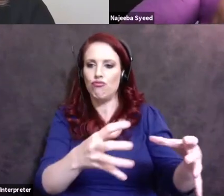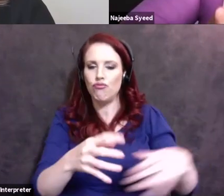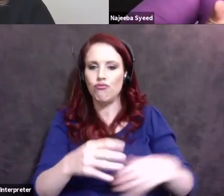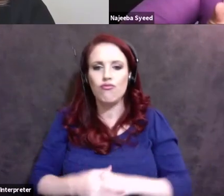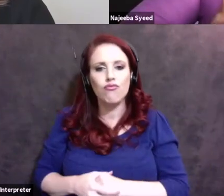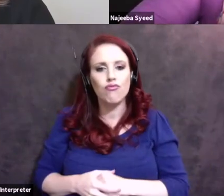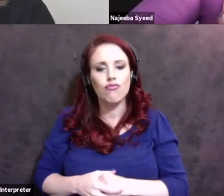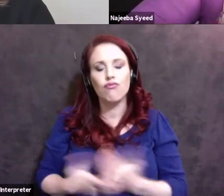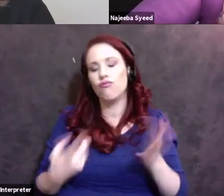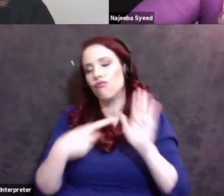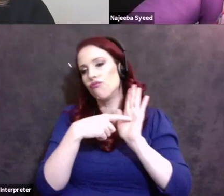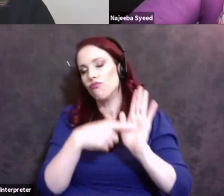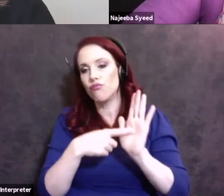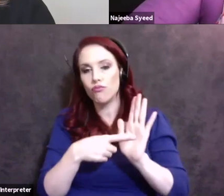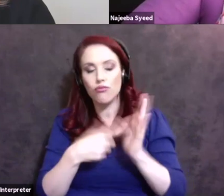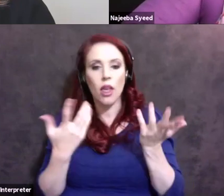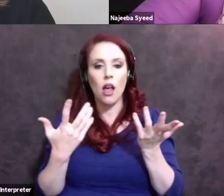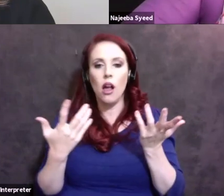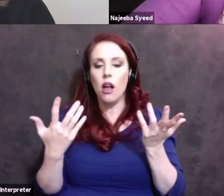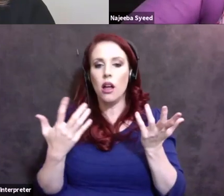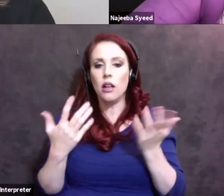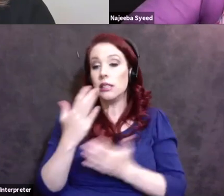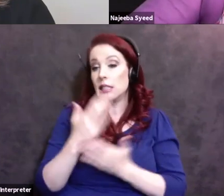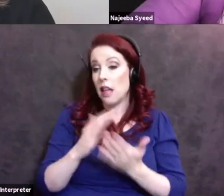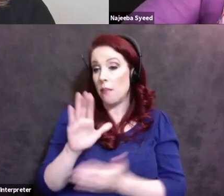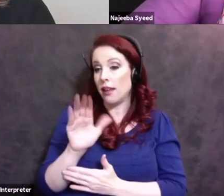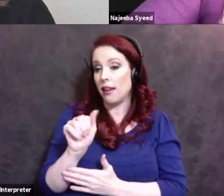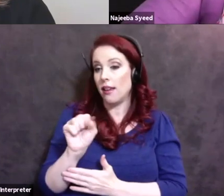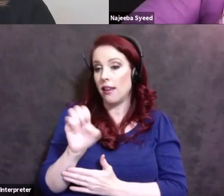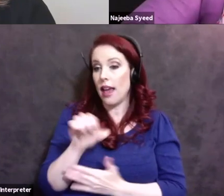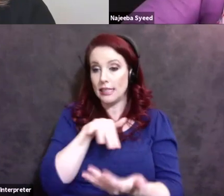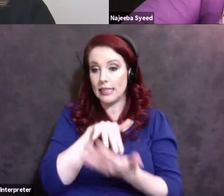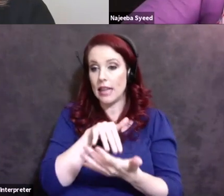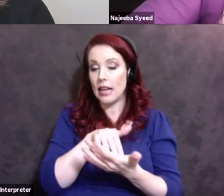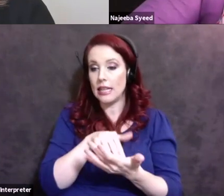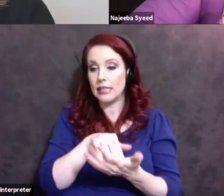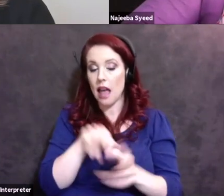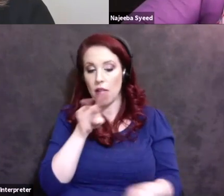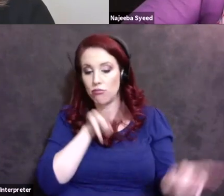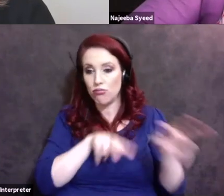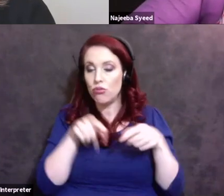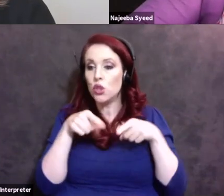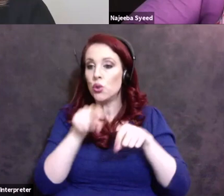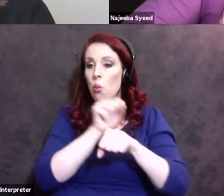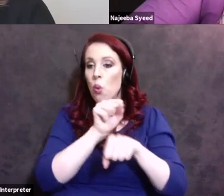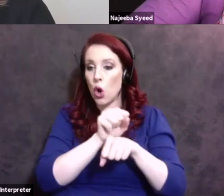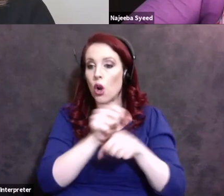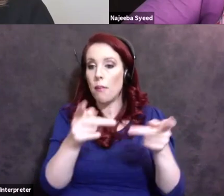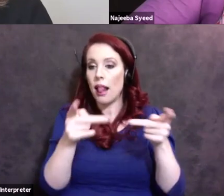For instance, some of the case studies that I have dealt with in the workplace, a young